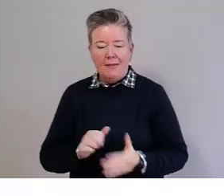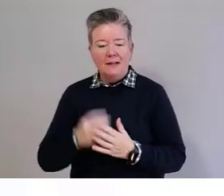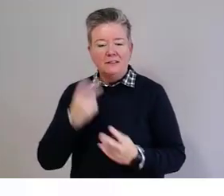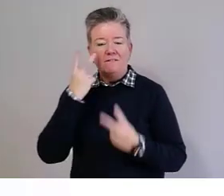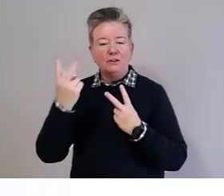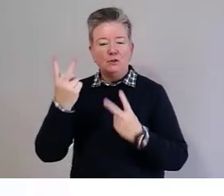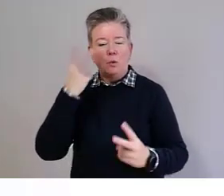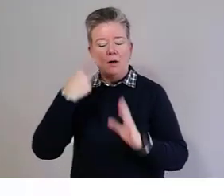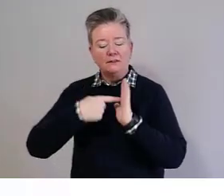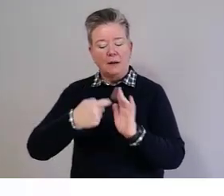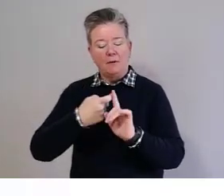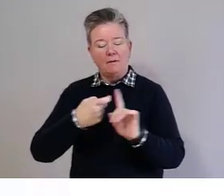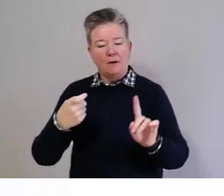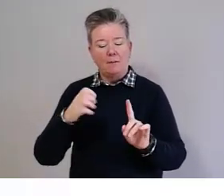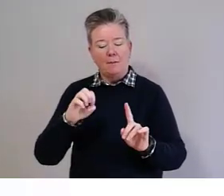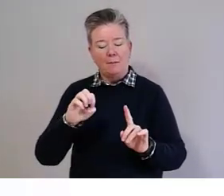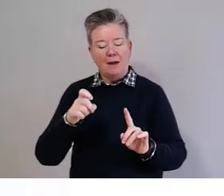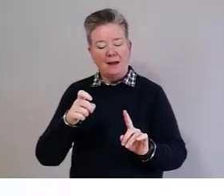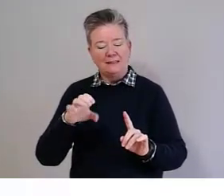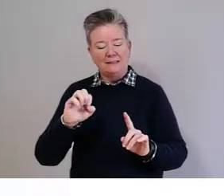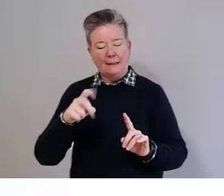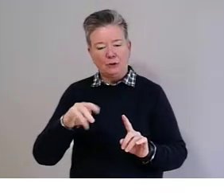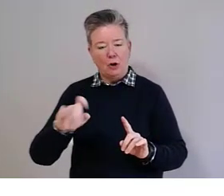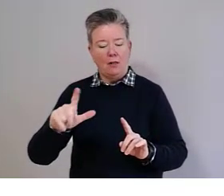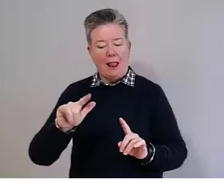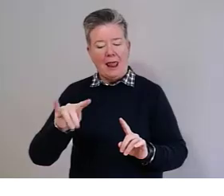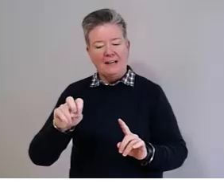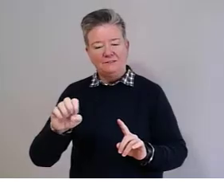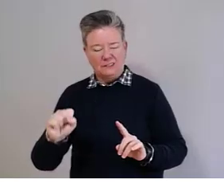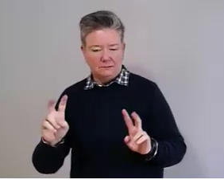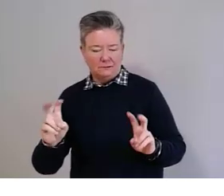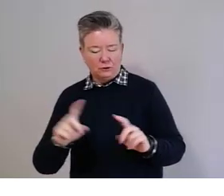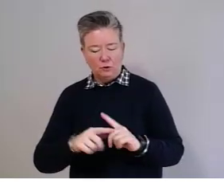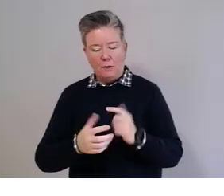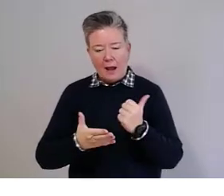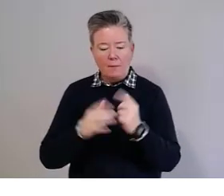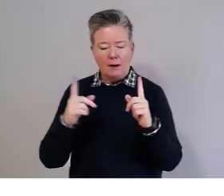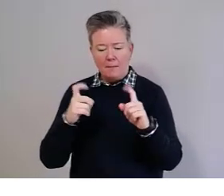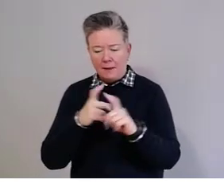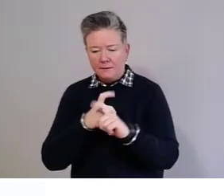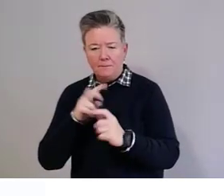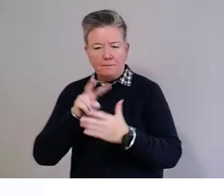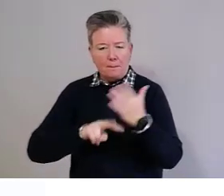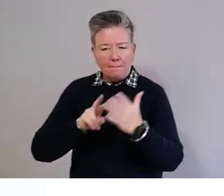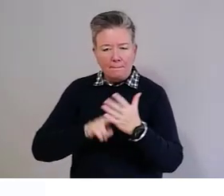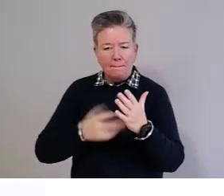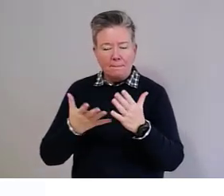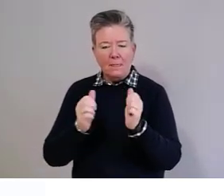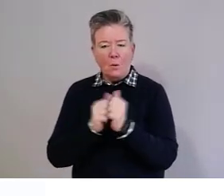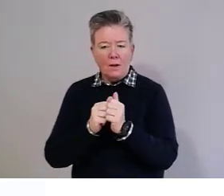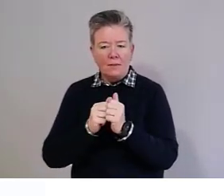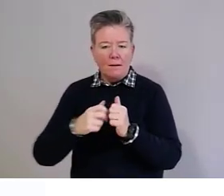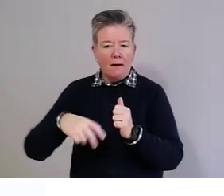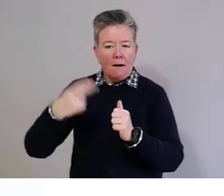that comes from Exceptional Lives to highlight the complexity of reading content with a high mental load.